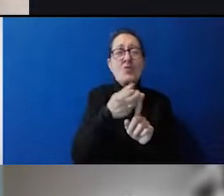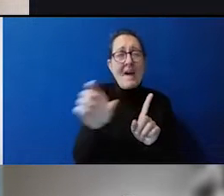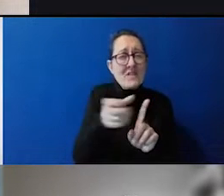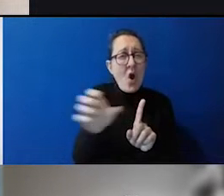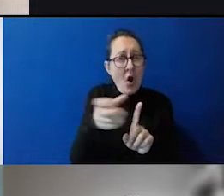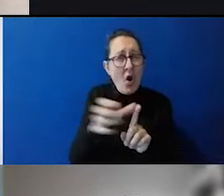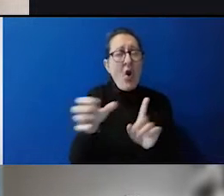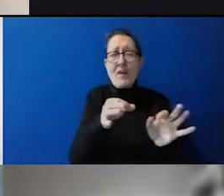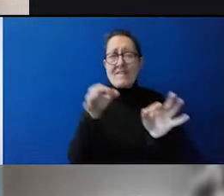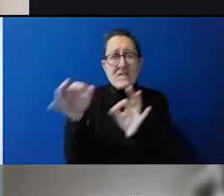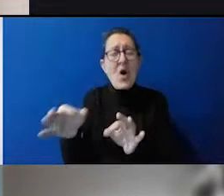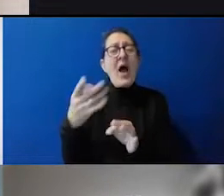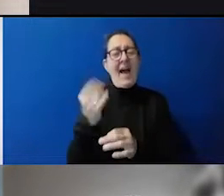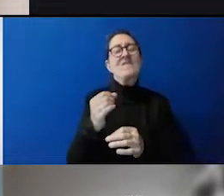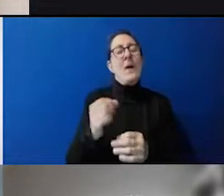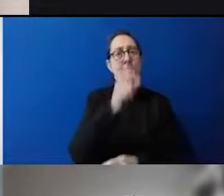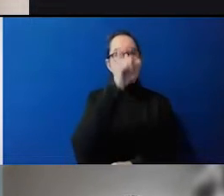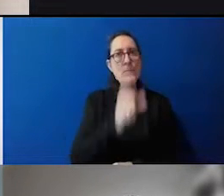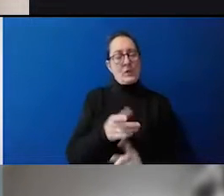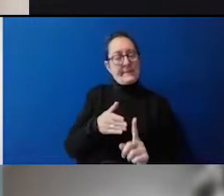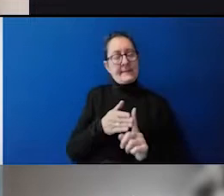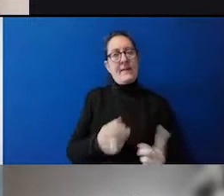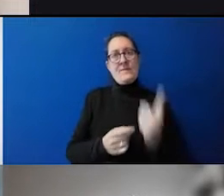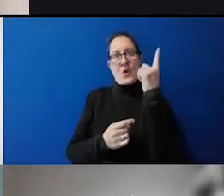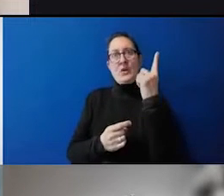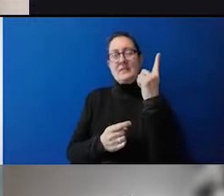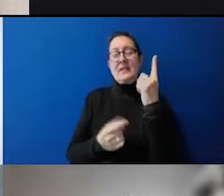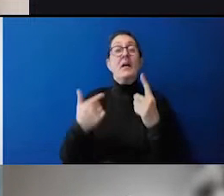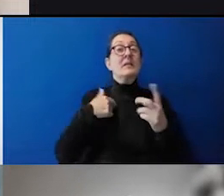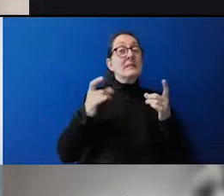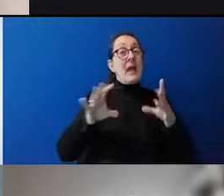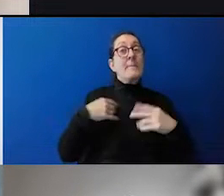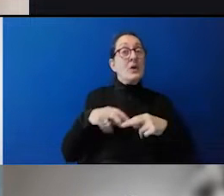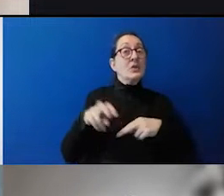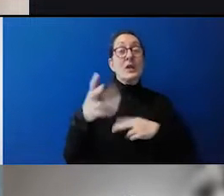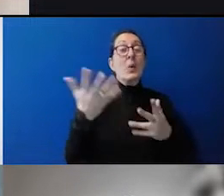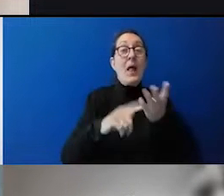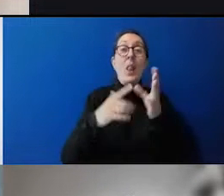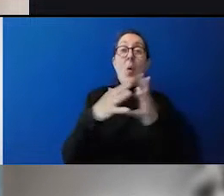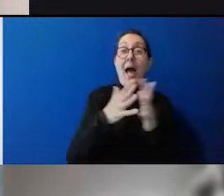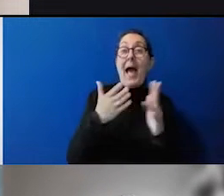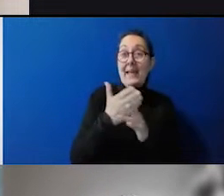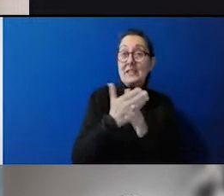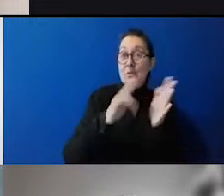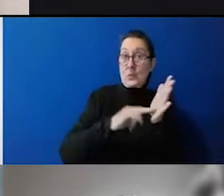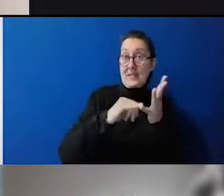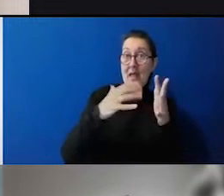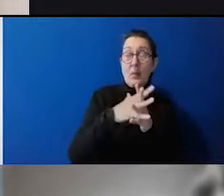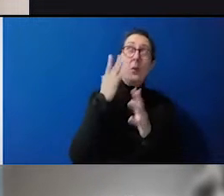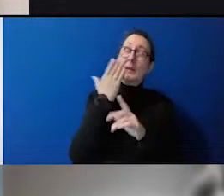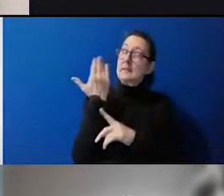delivery uh I started my journey at LW access New South Wales in November 2022 as an information